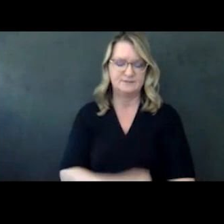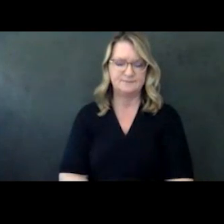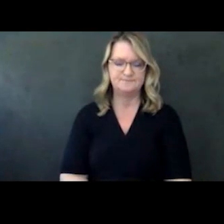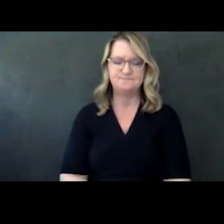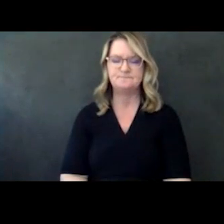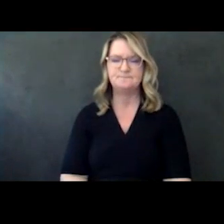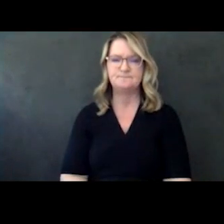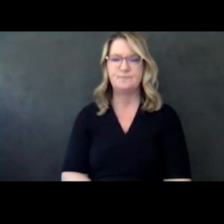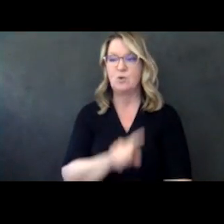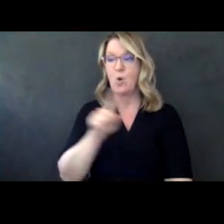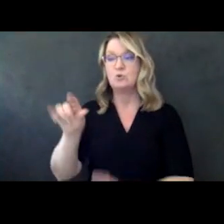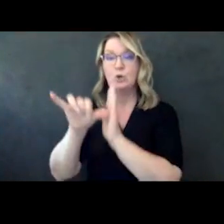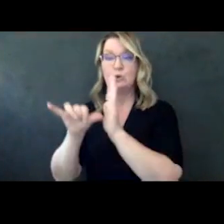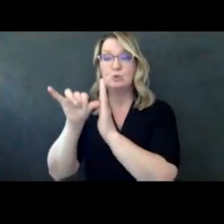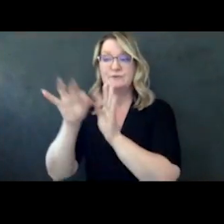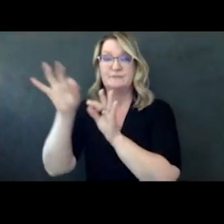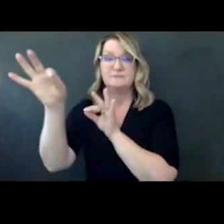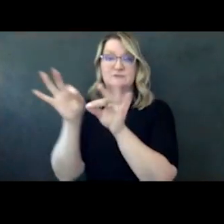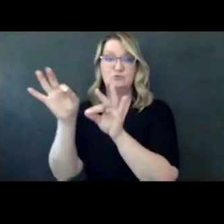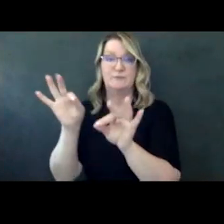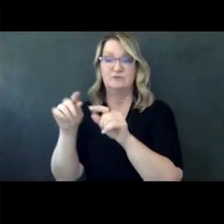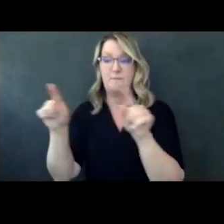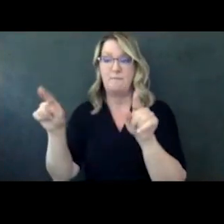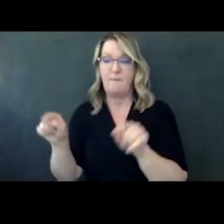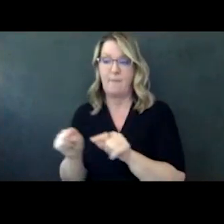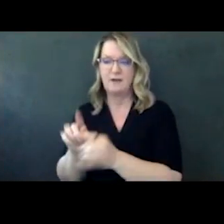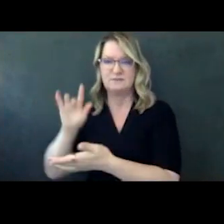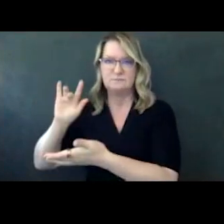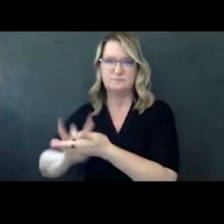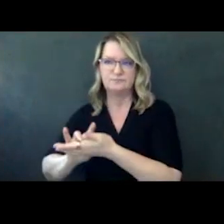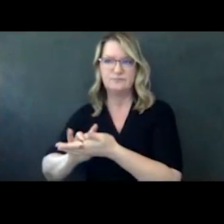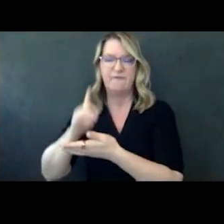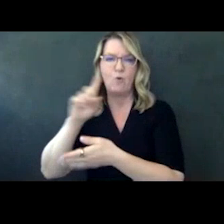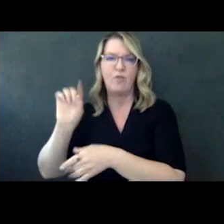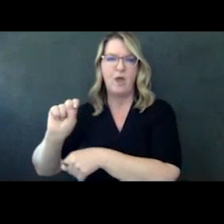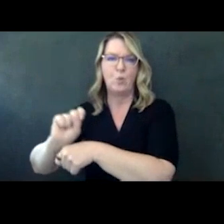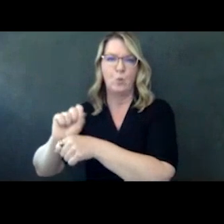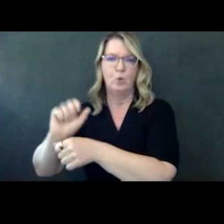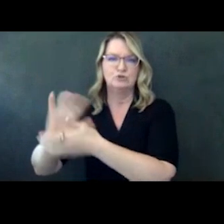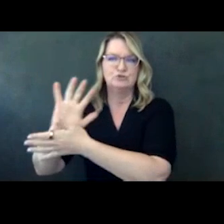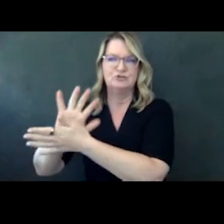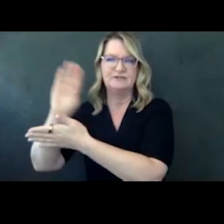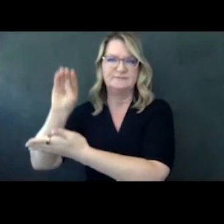out the YouTube description box to access this worksheet. On the next slide, we're going to work